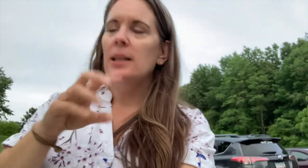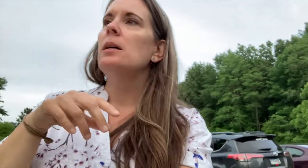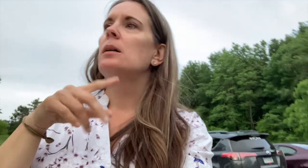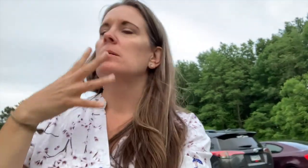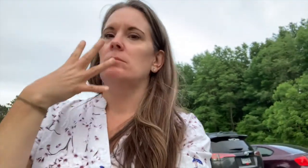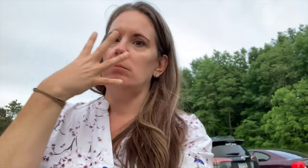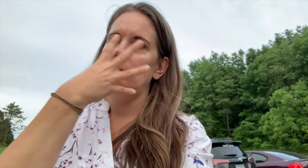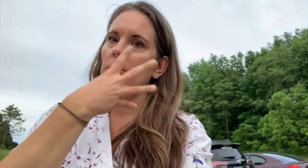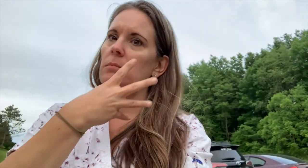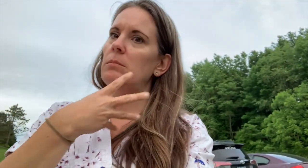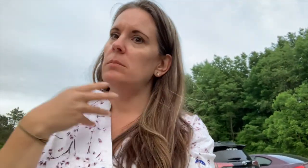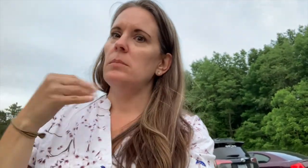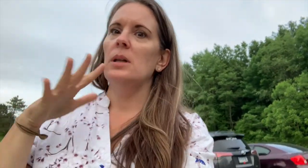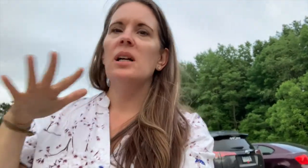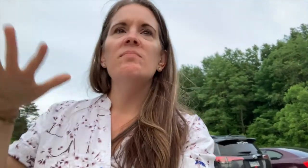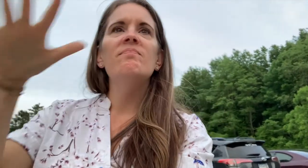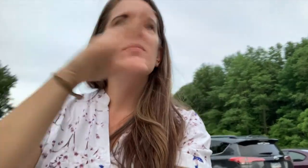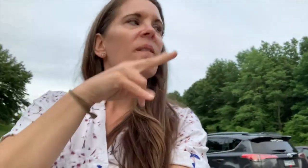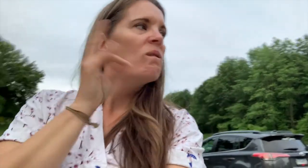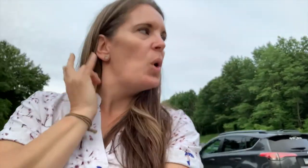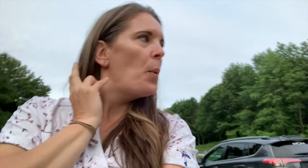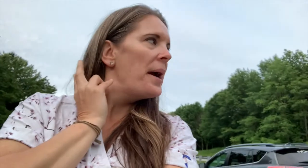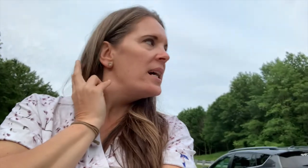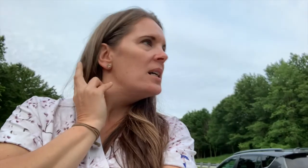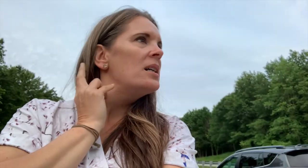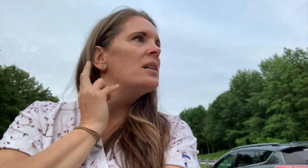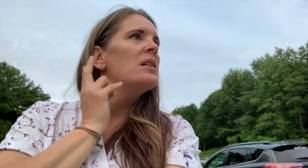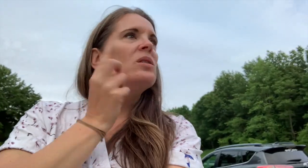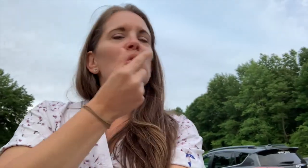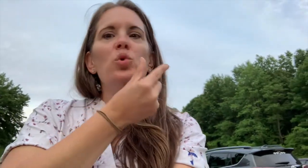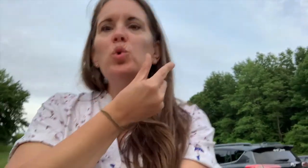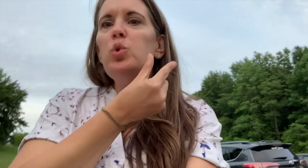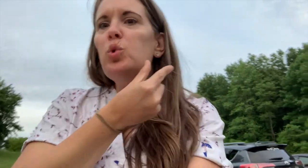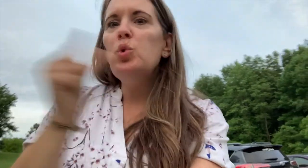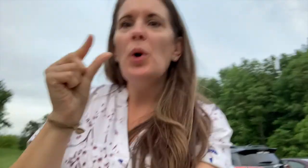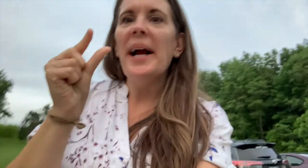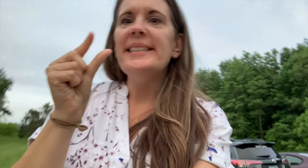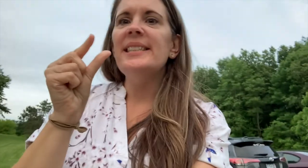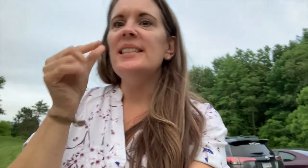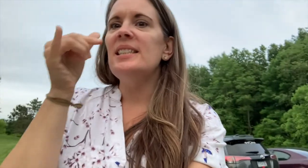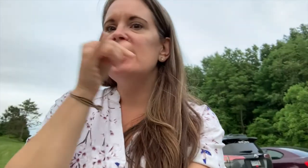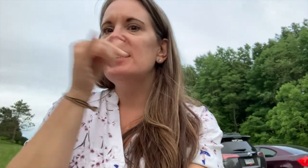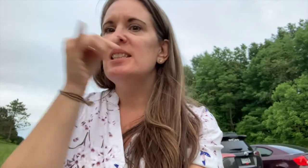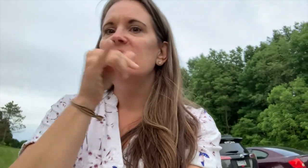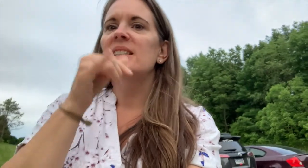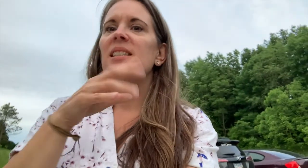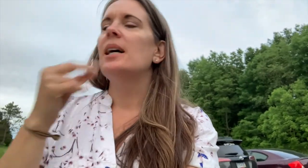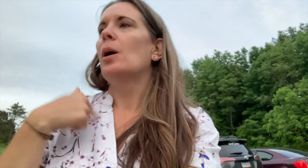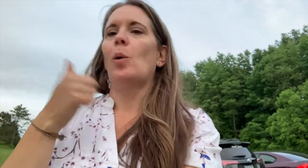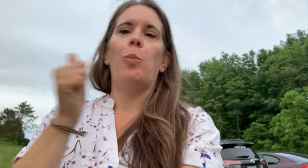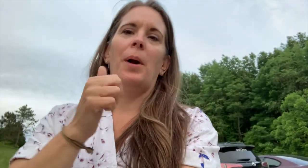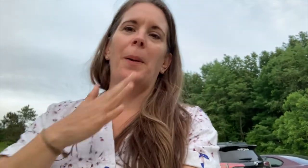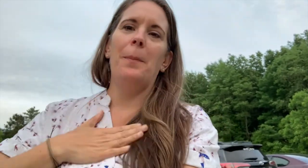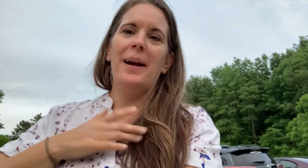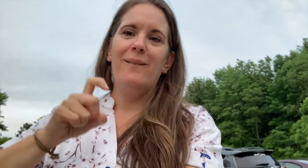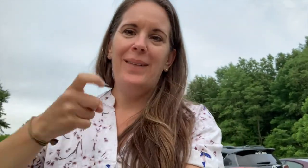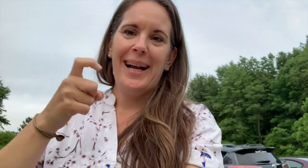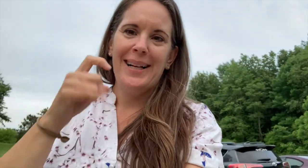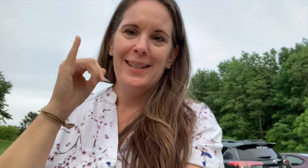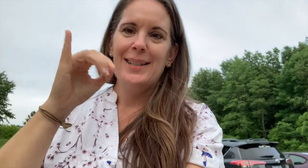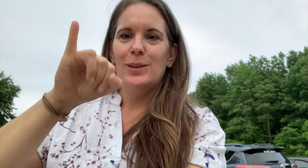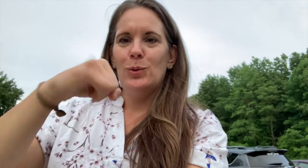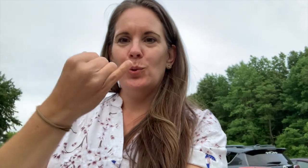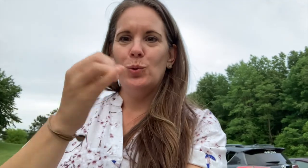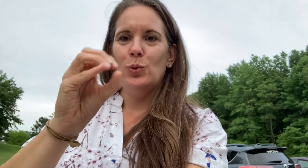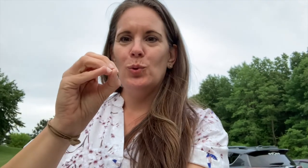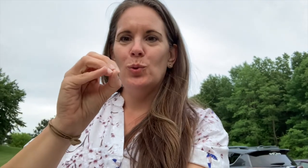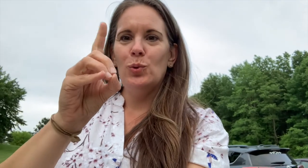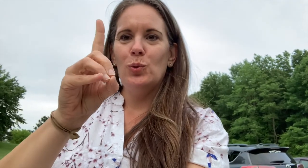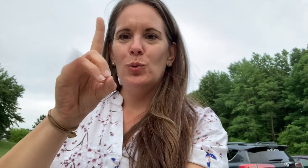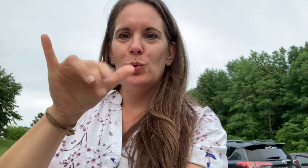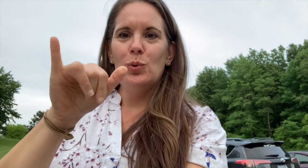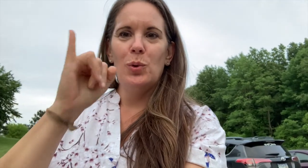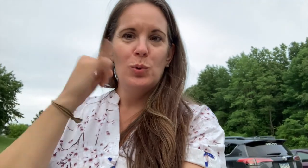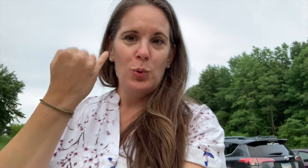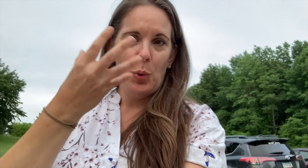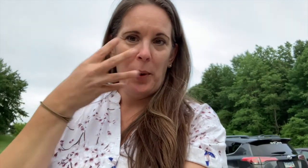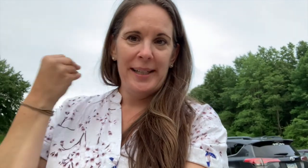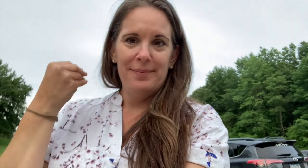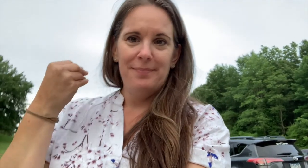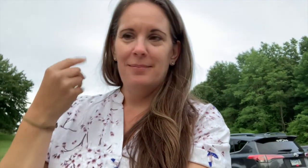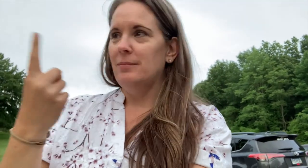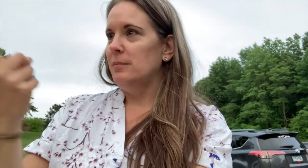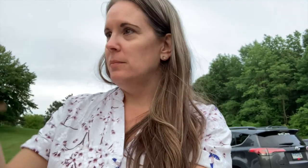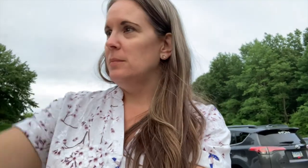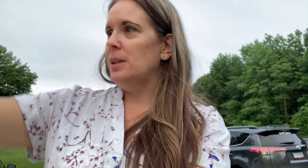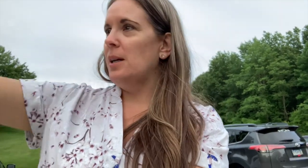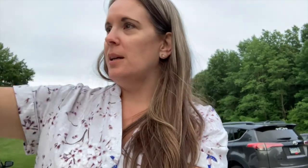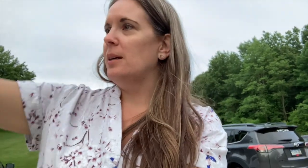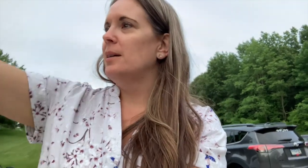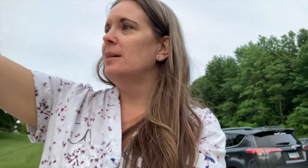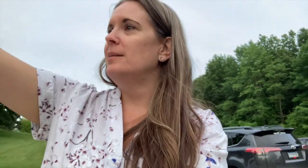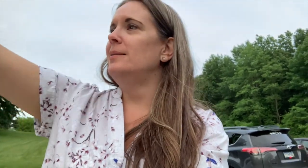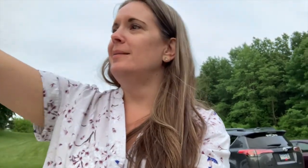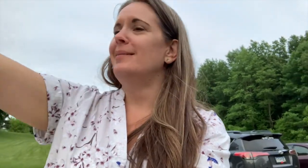City of Route 66. Very beautiful location and very green! I am here with my friend, Jody.